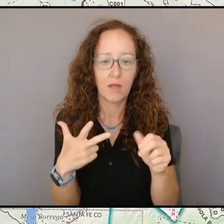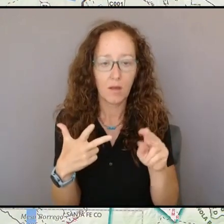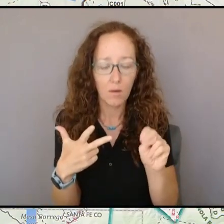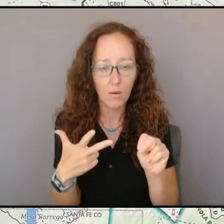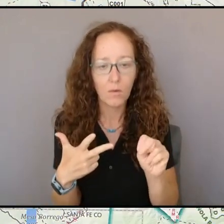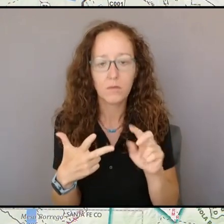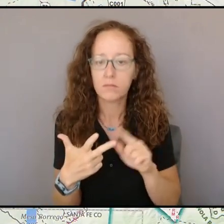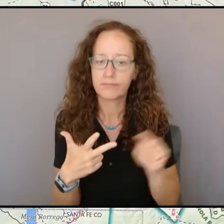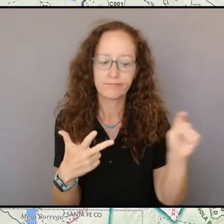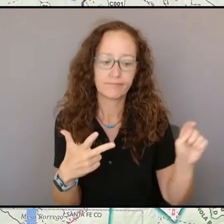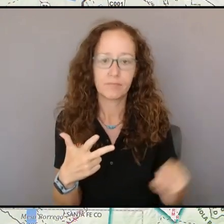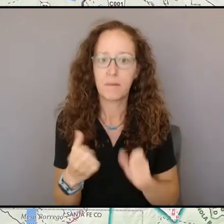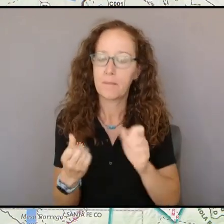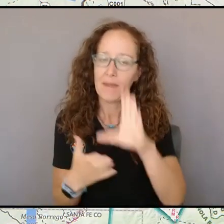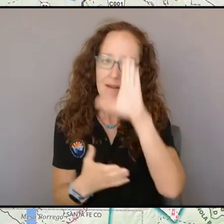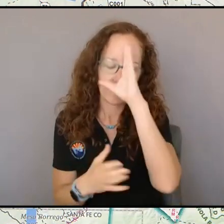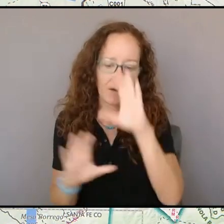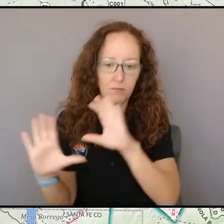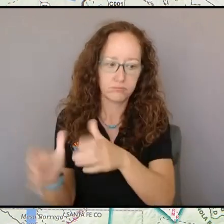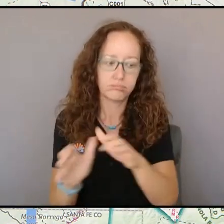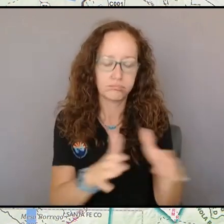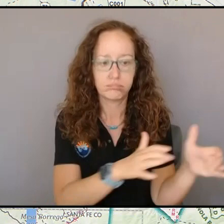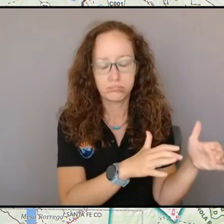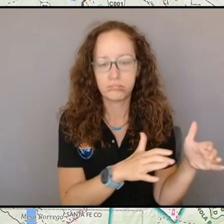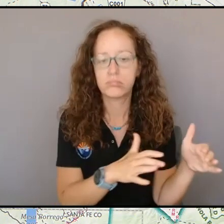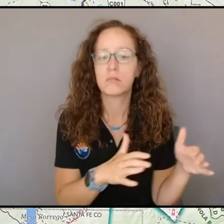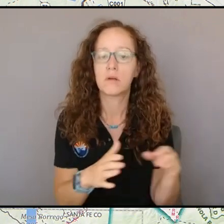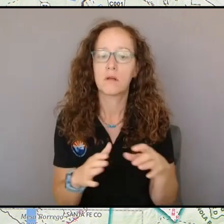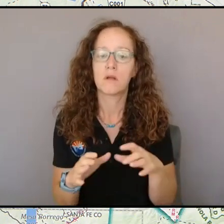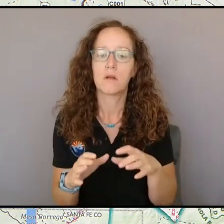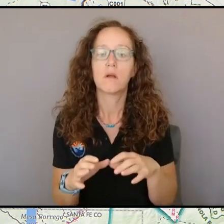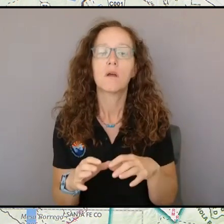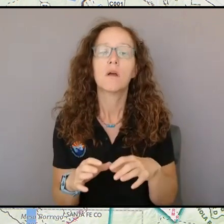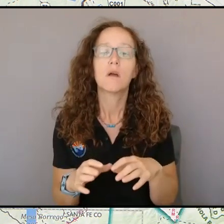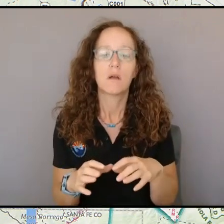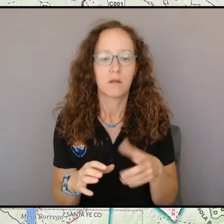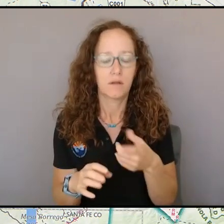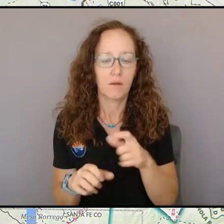areas. We have 3 repair group task forces. And what